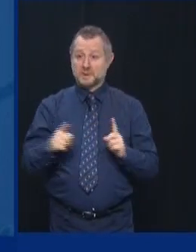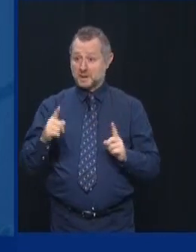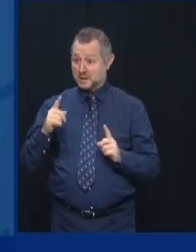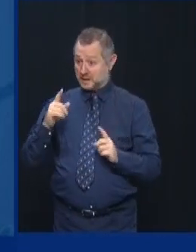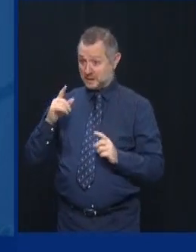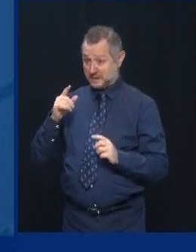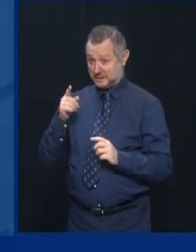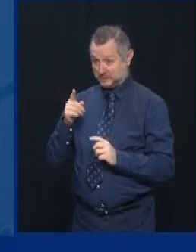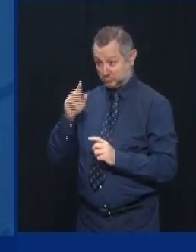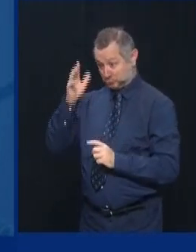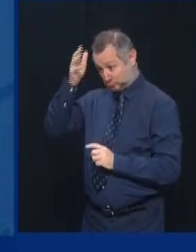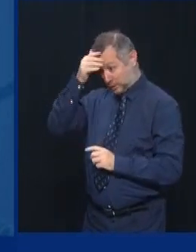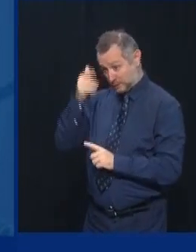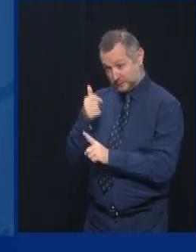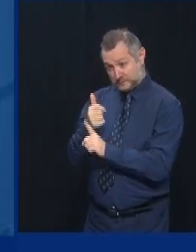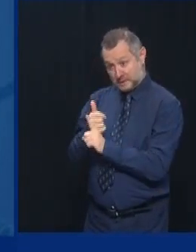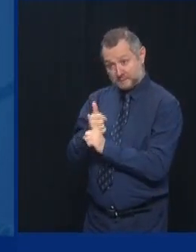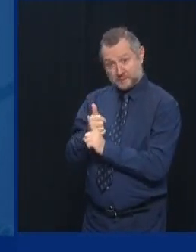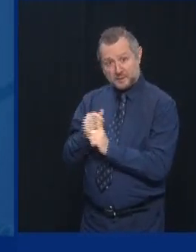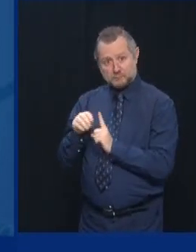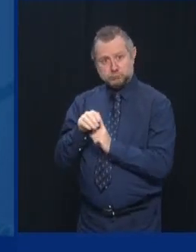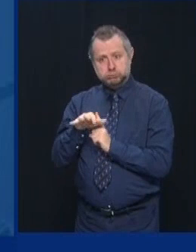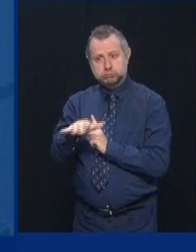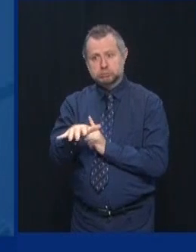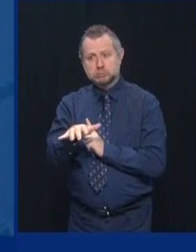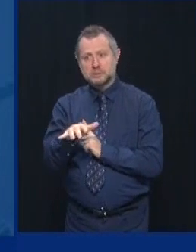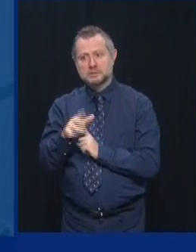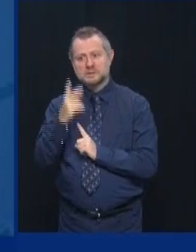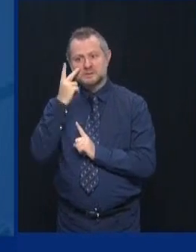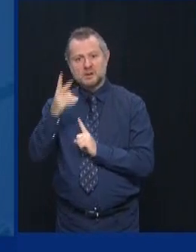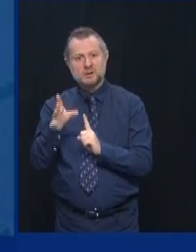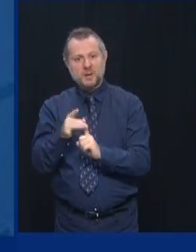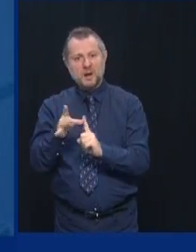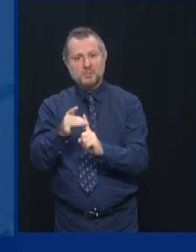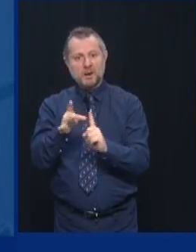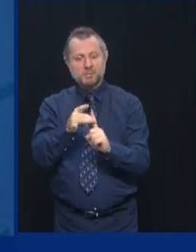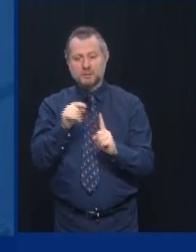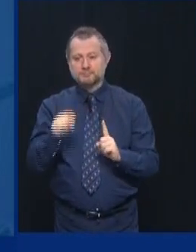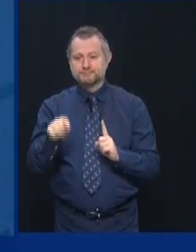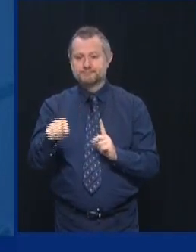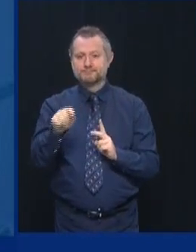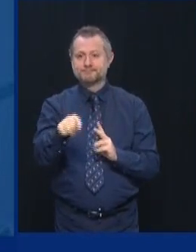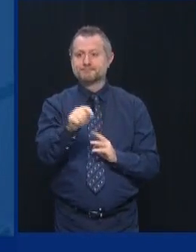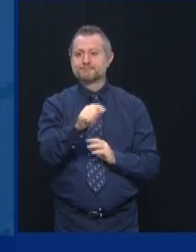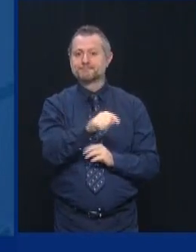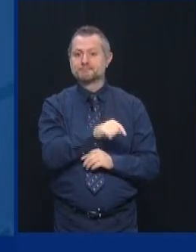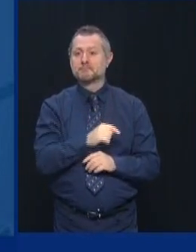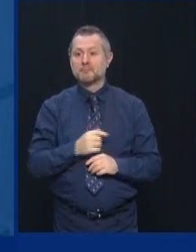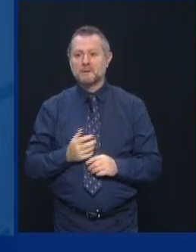NOBODY EVER SAID SAFE. SAFER THAN INDOOR.